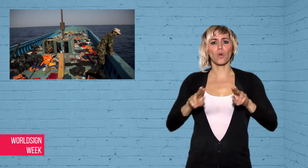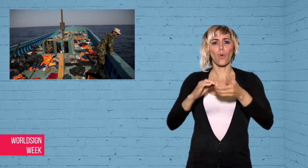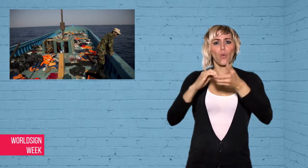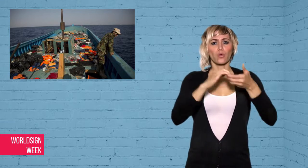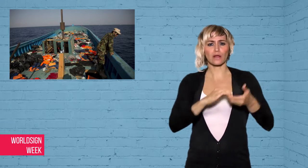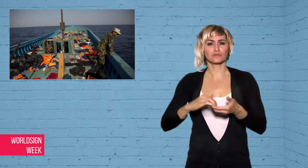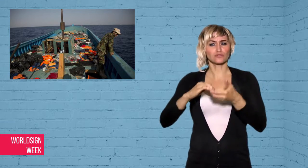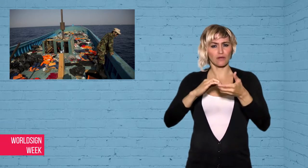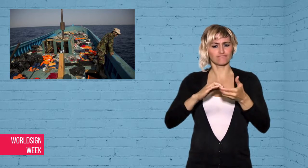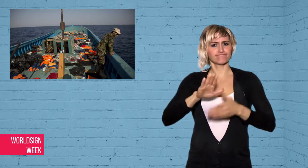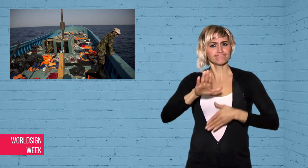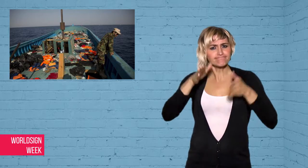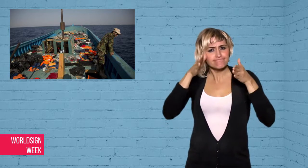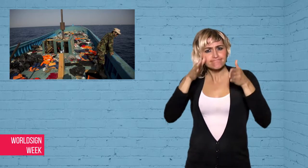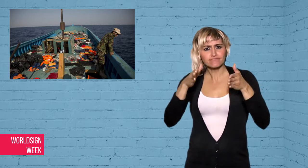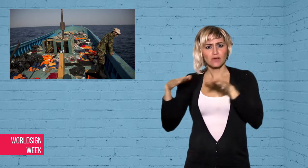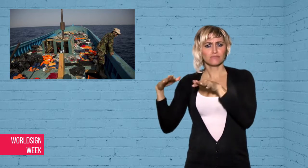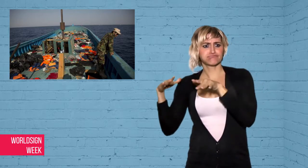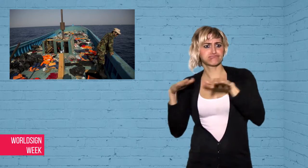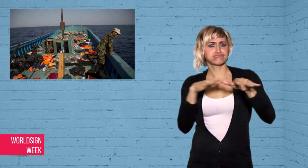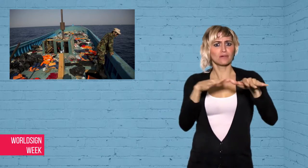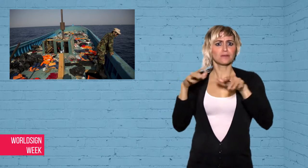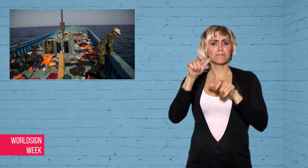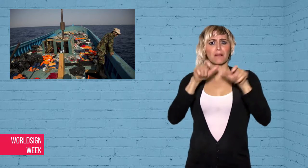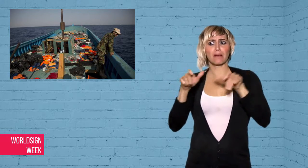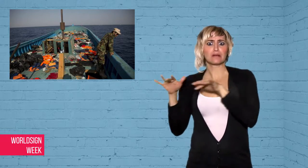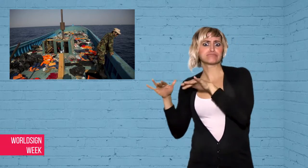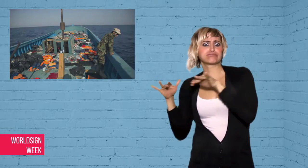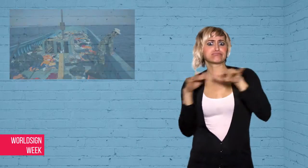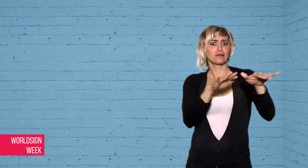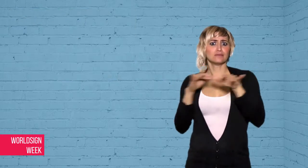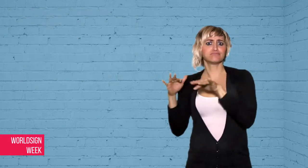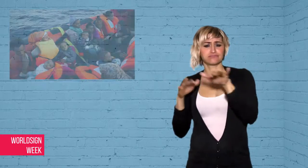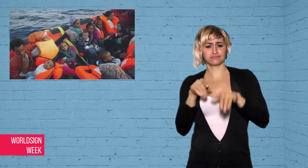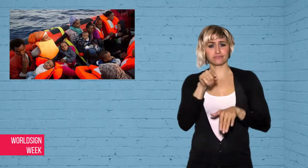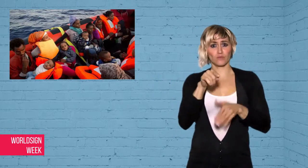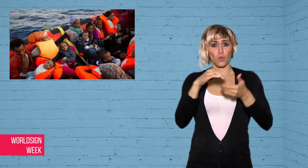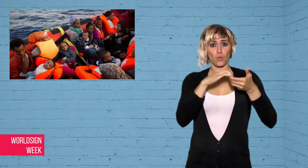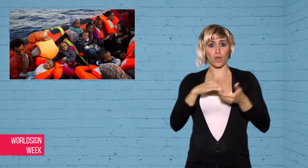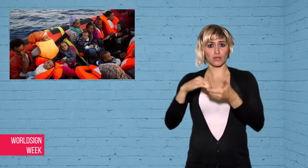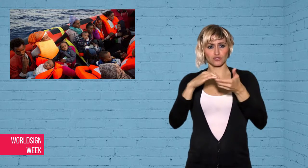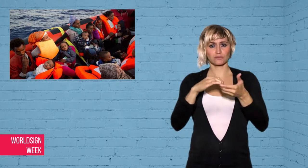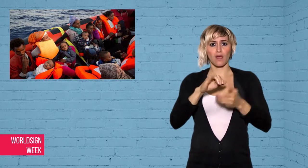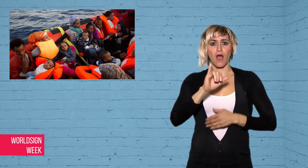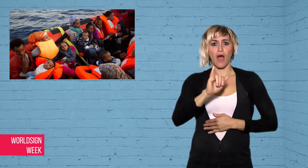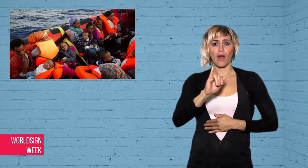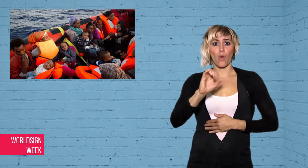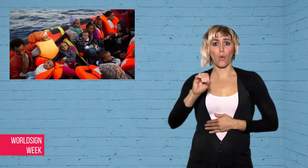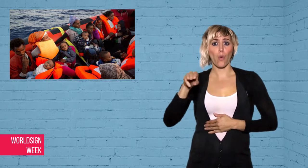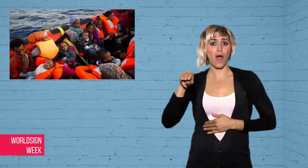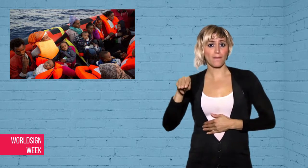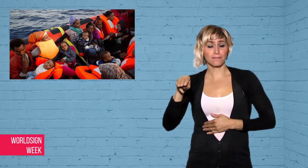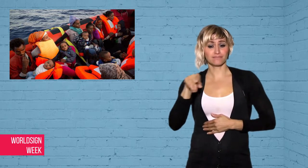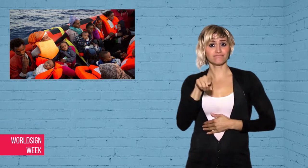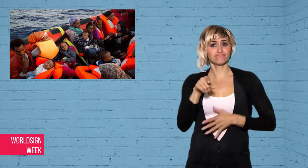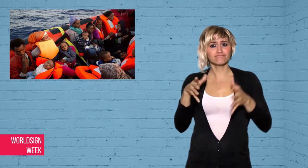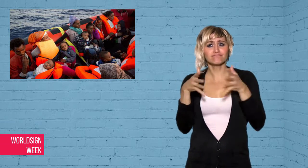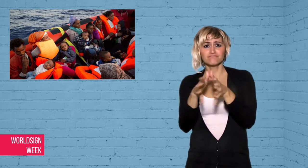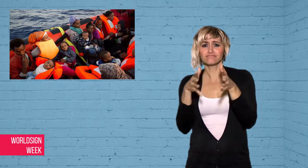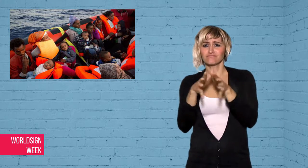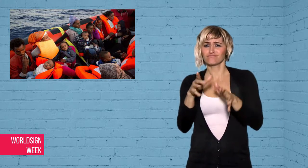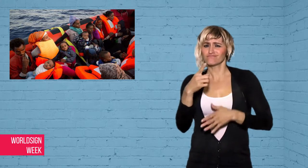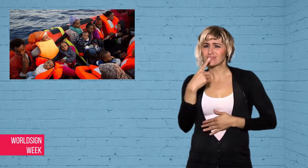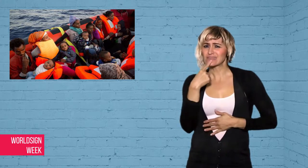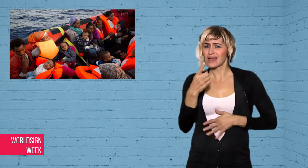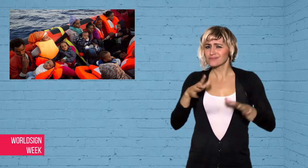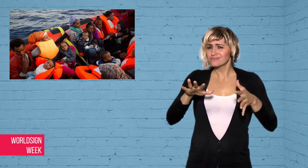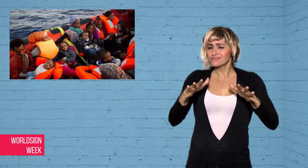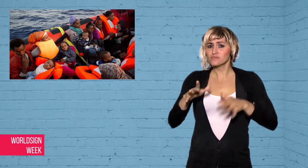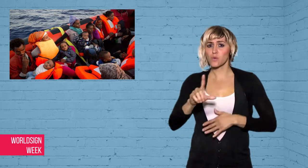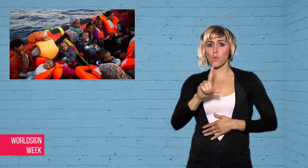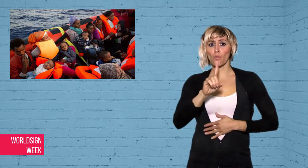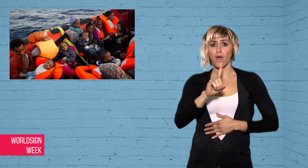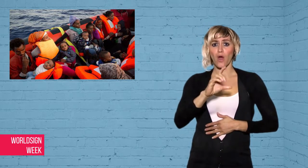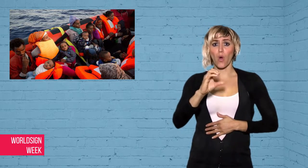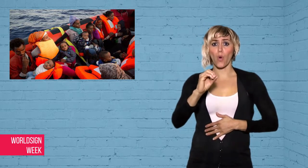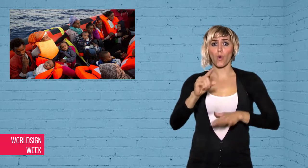the international Organization for Migration (IOM) about 106,000